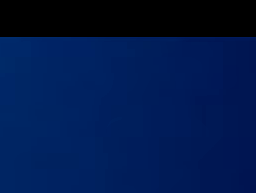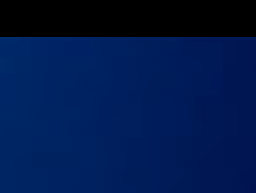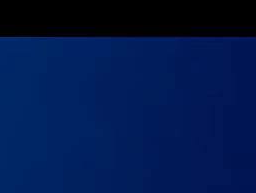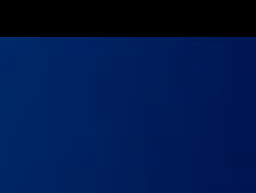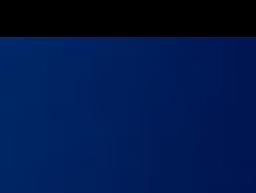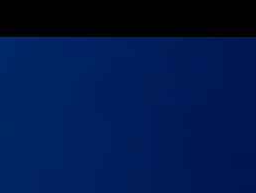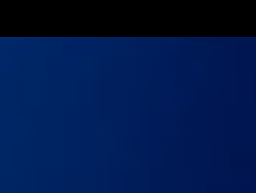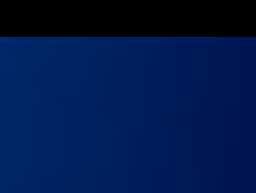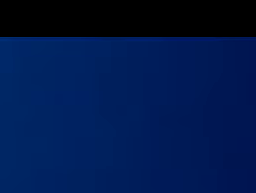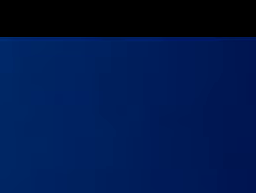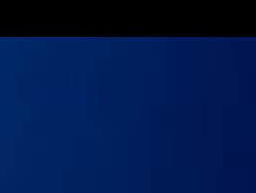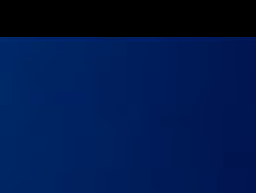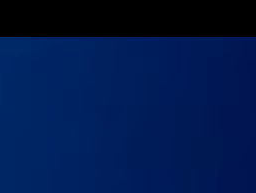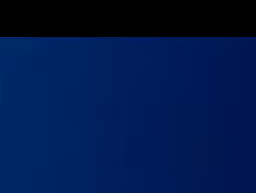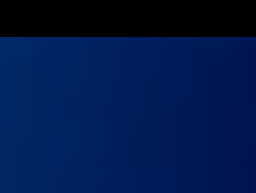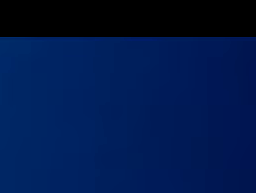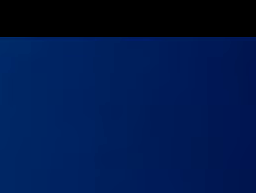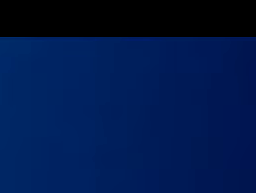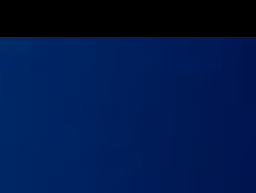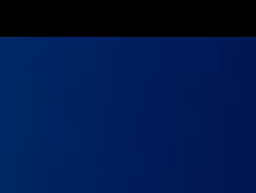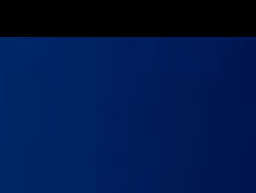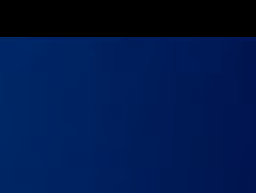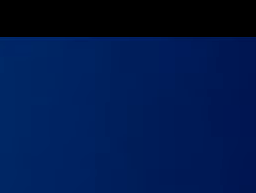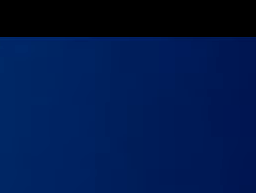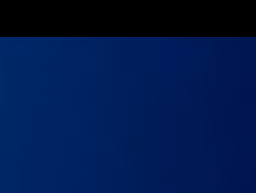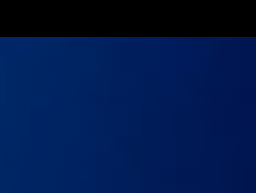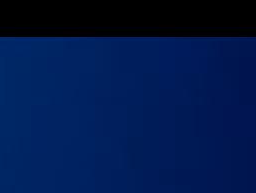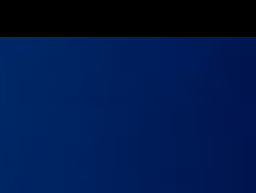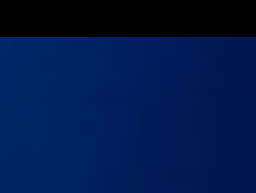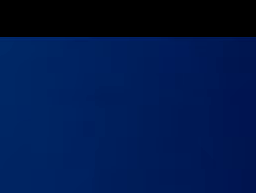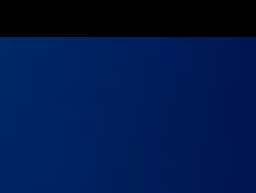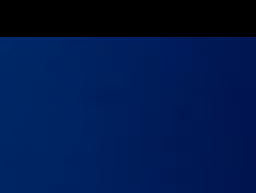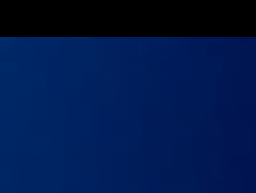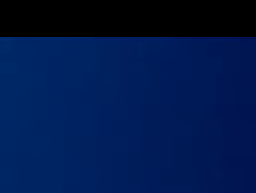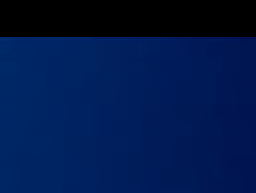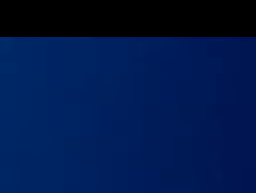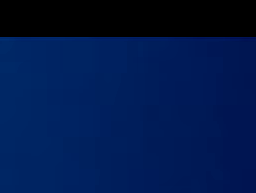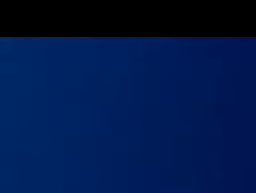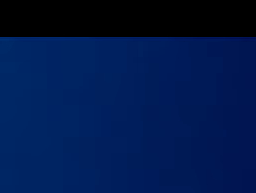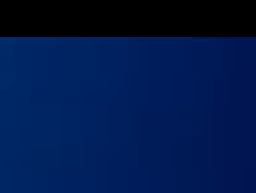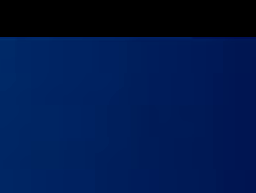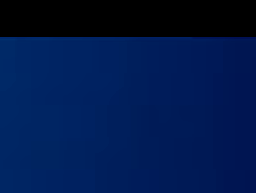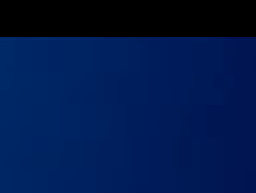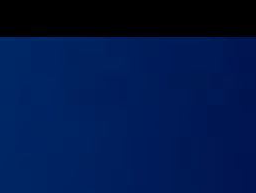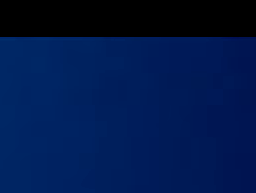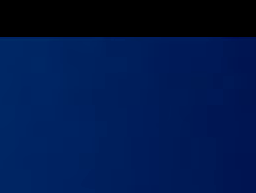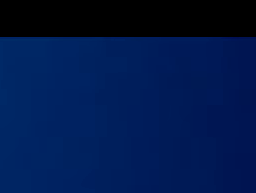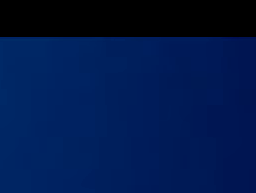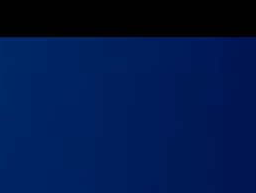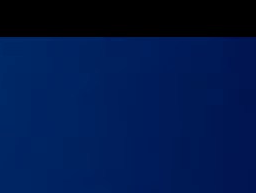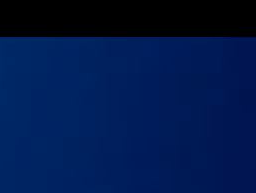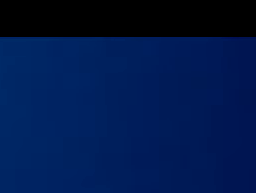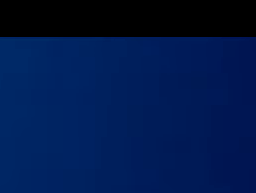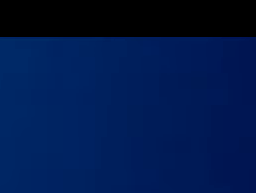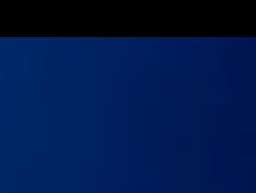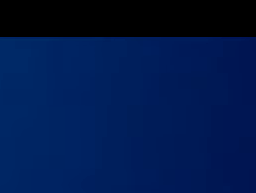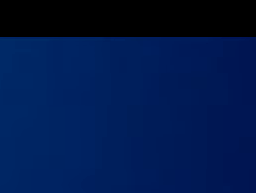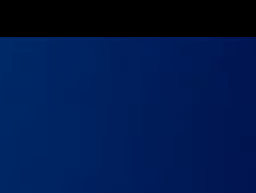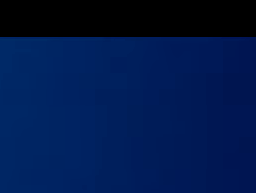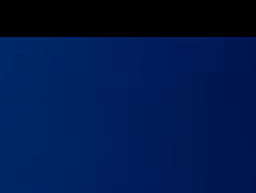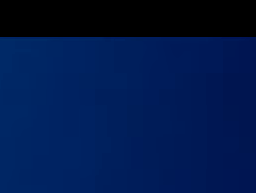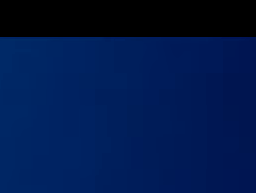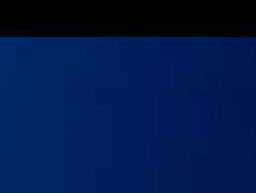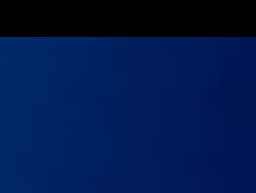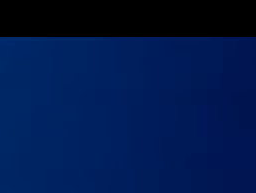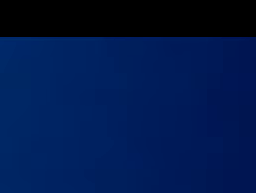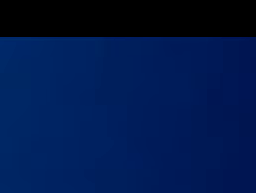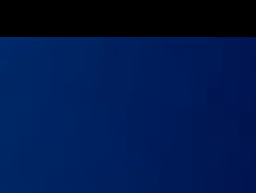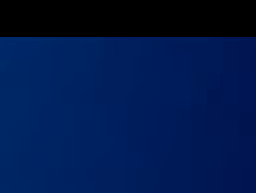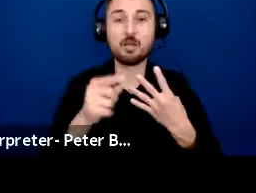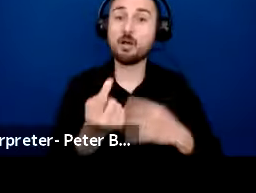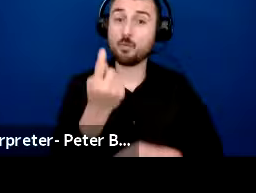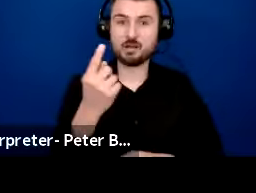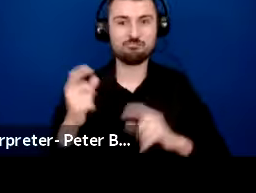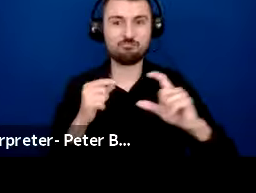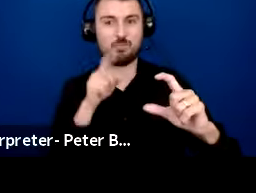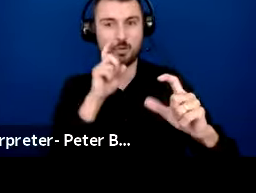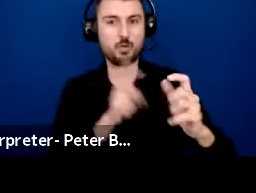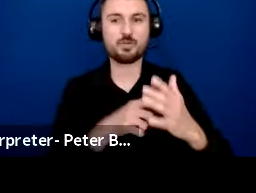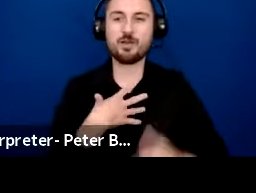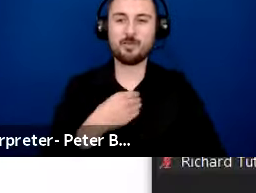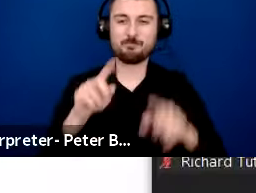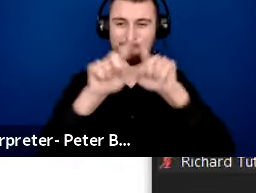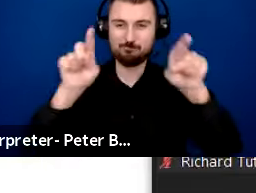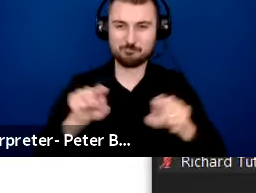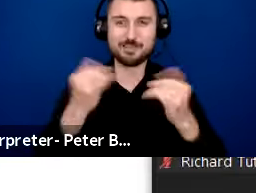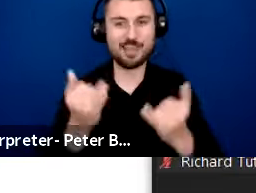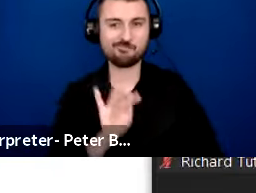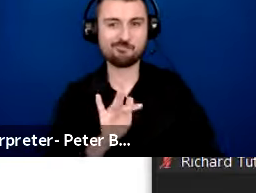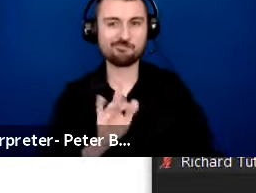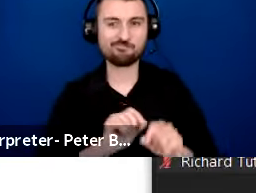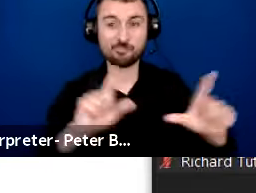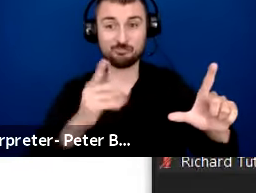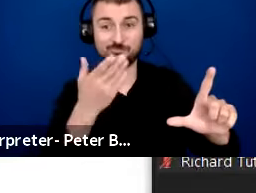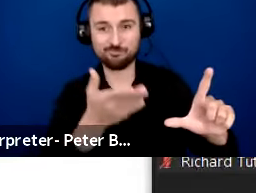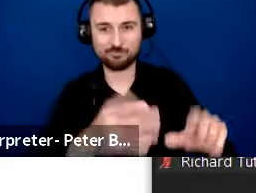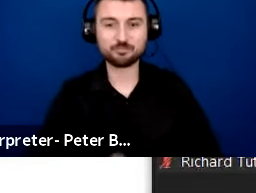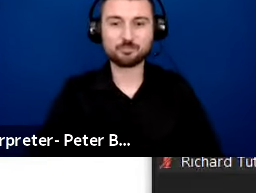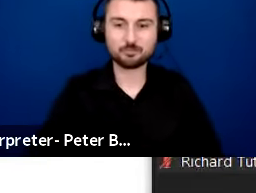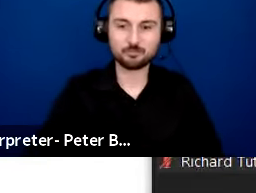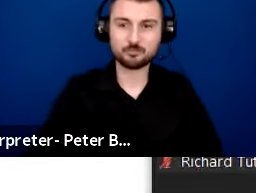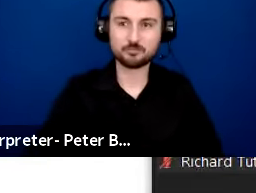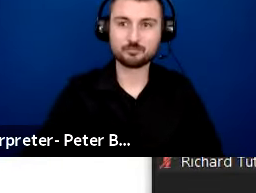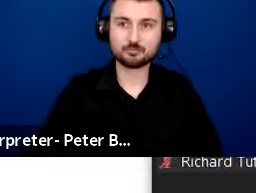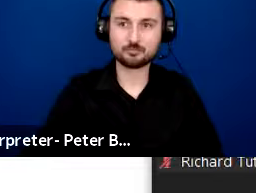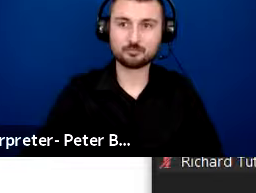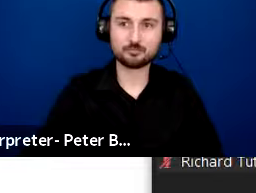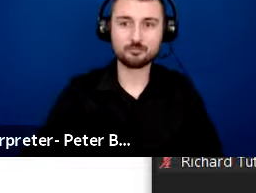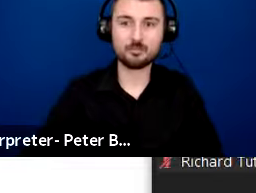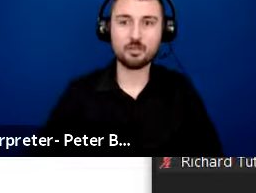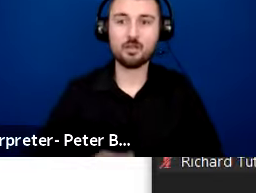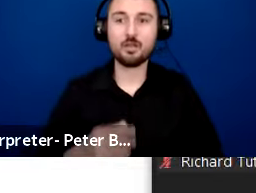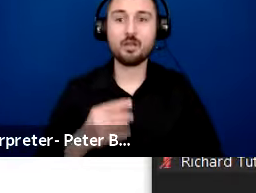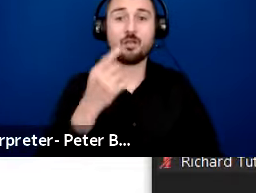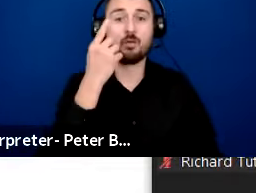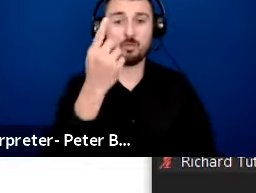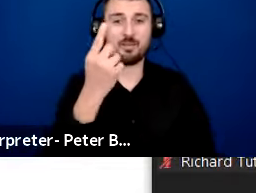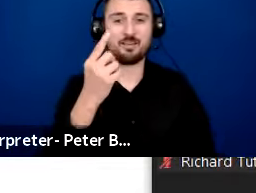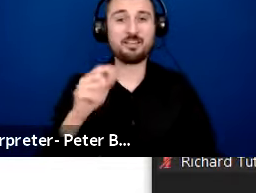I'm going to hang on for the white board. For the shared screen and the white board if you want students to share simultaneously and working on a problem and demonstrate you can have a fun activity